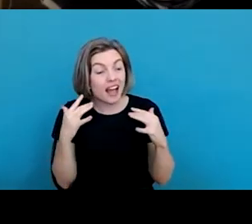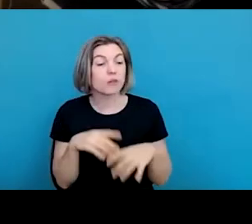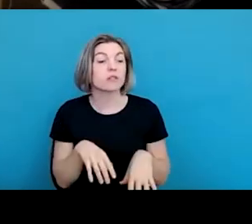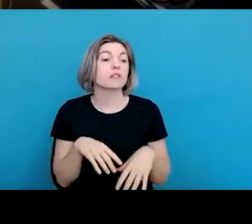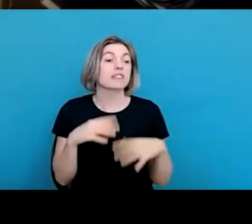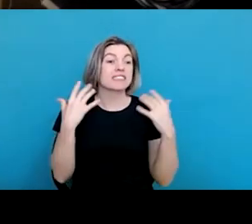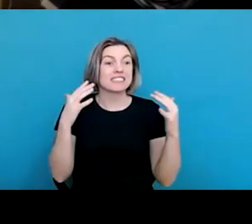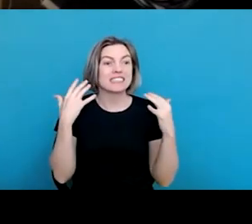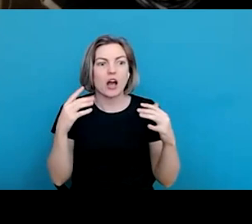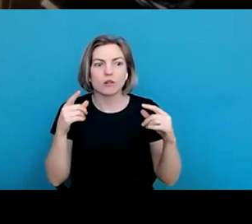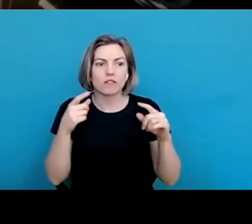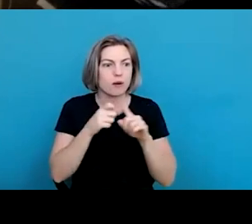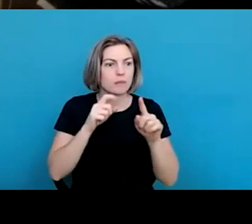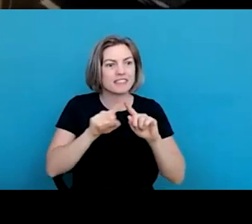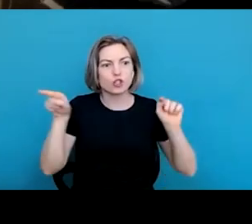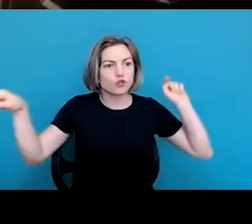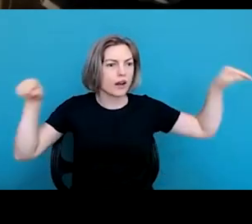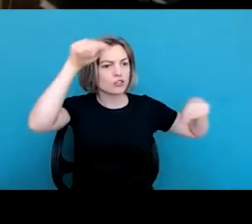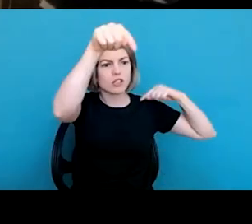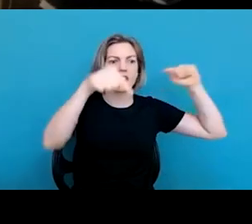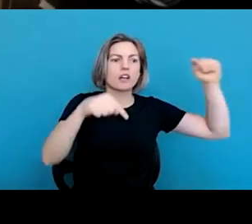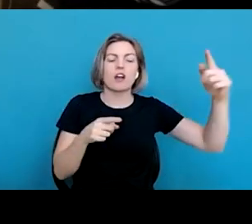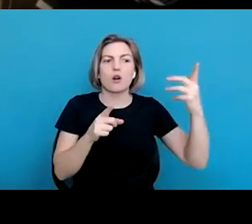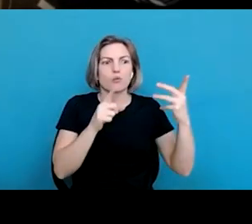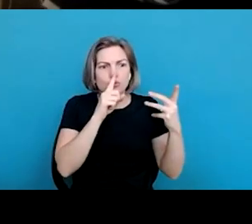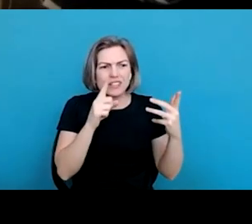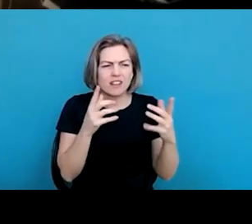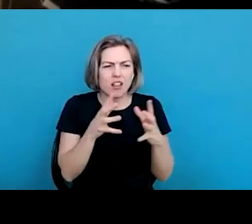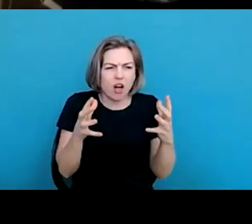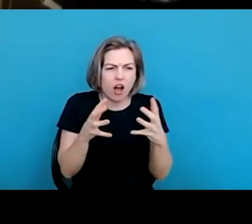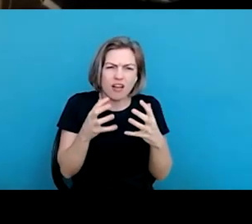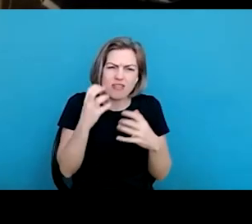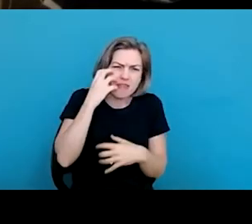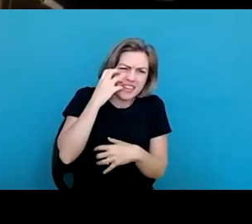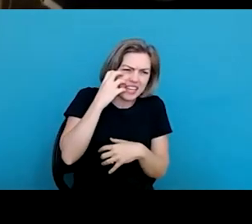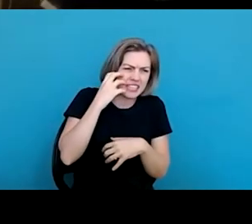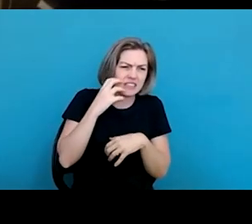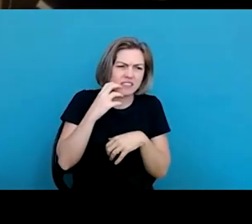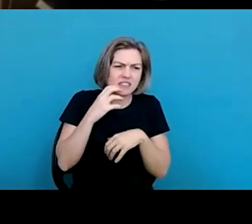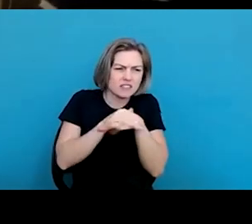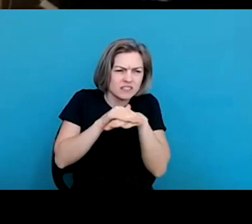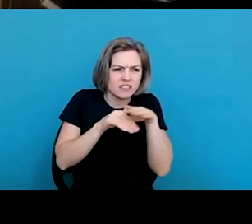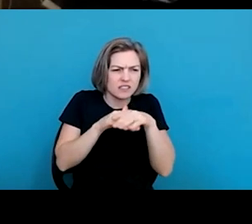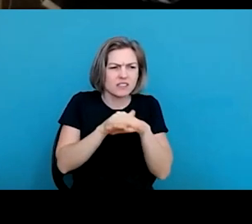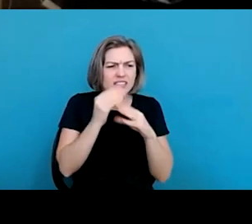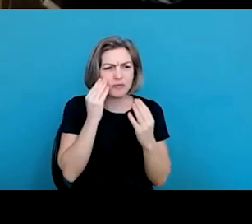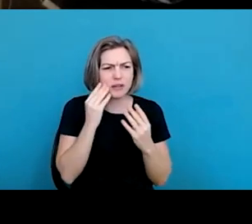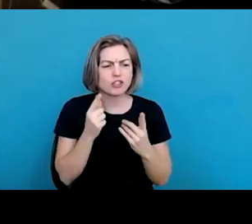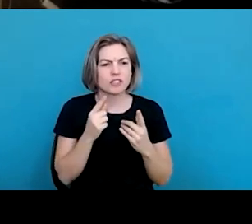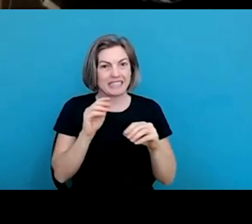sound, there is so much richness of information that can be conveyed through sound in powerful